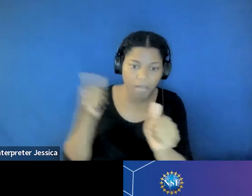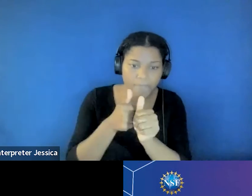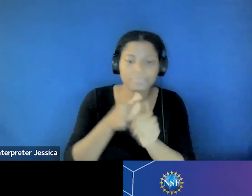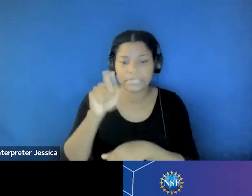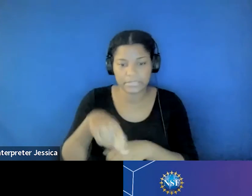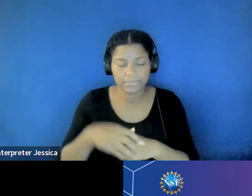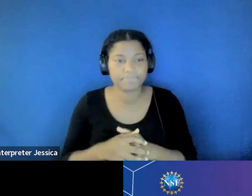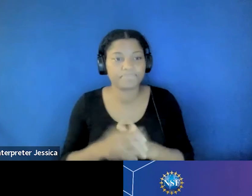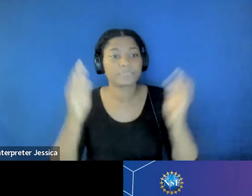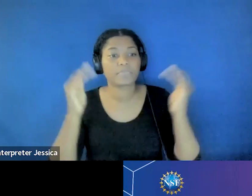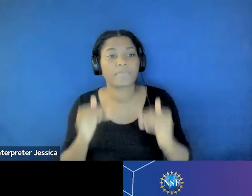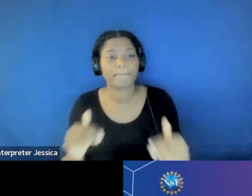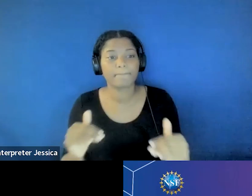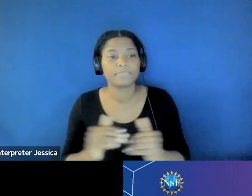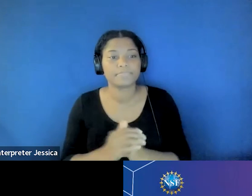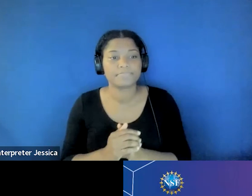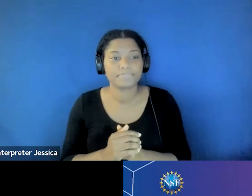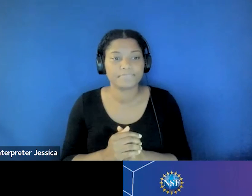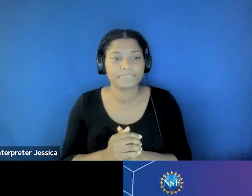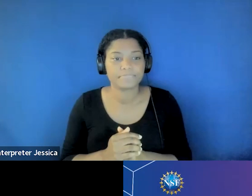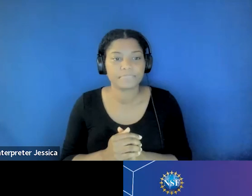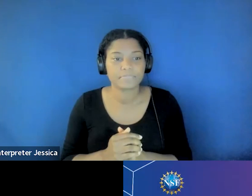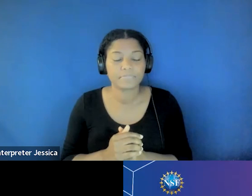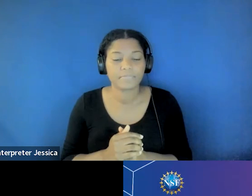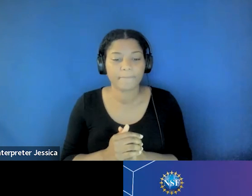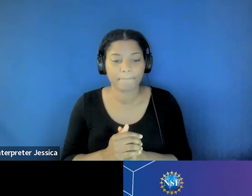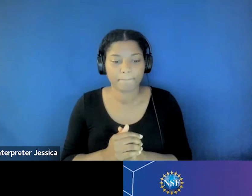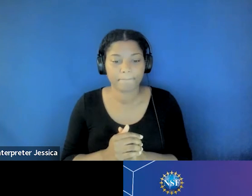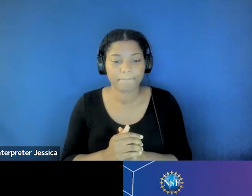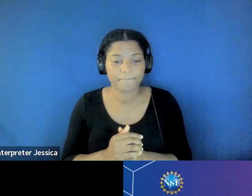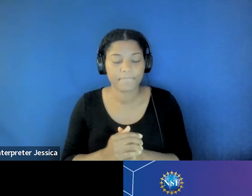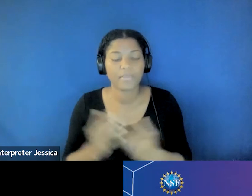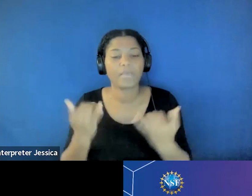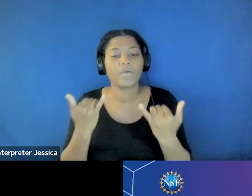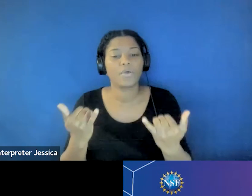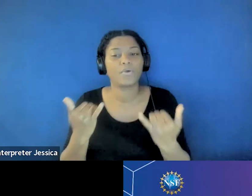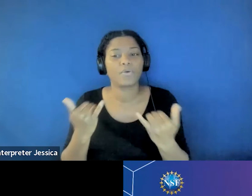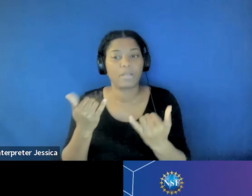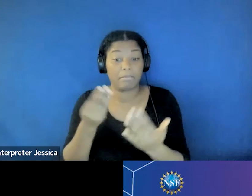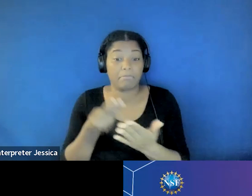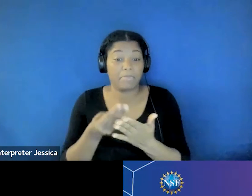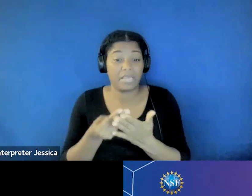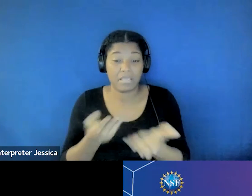Next question is asking, "How current inflation might affect acquisition proposals with,